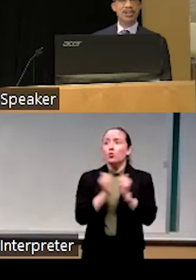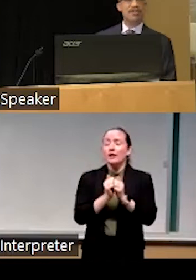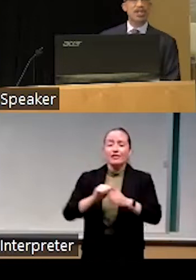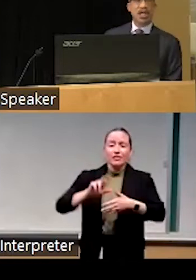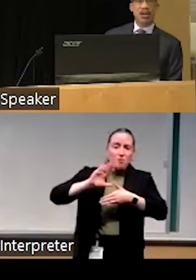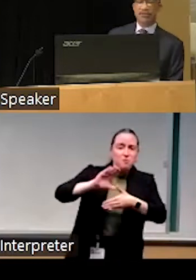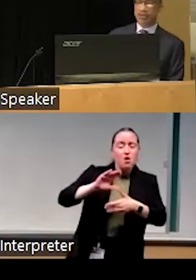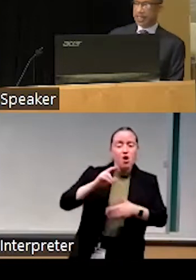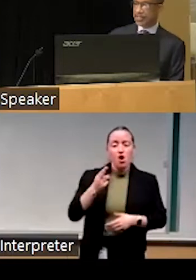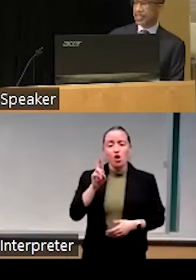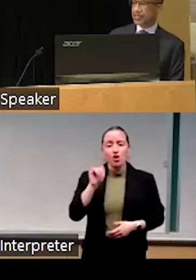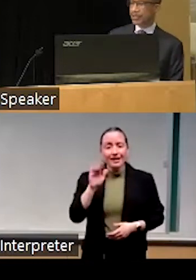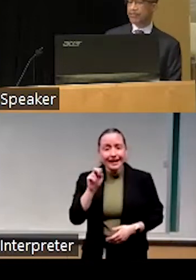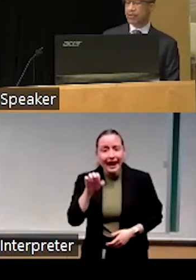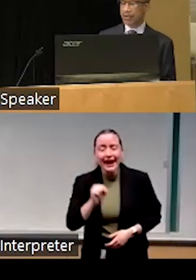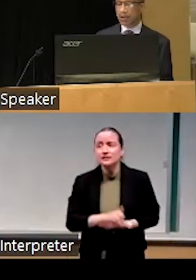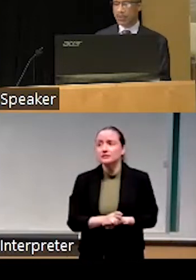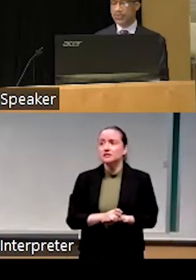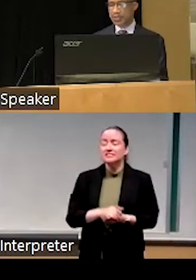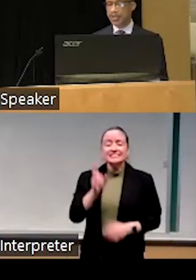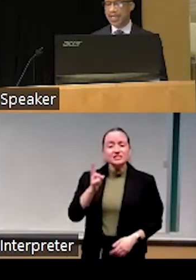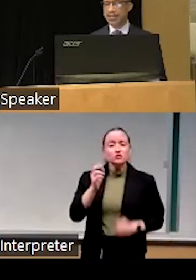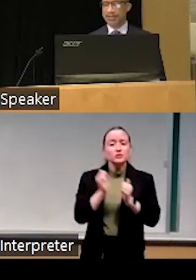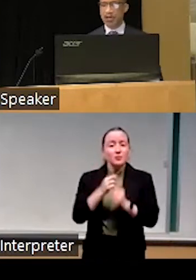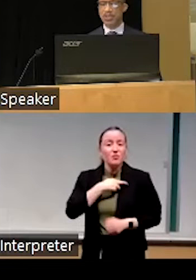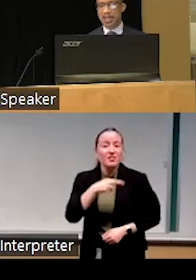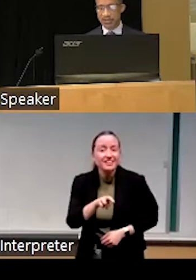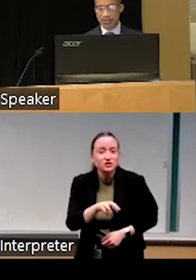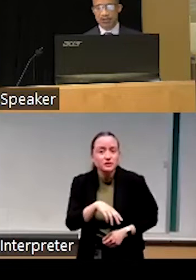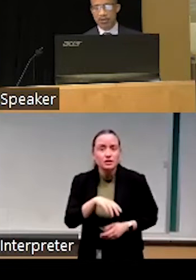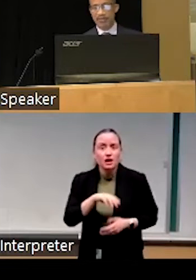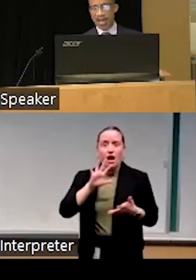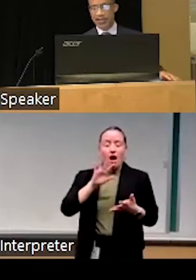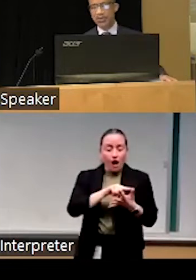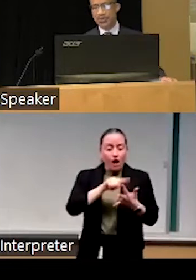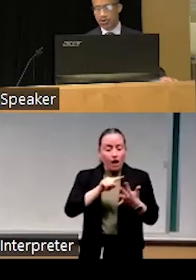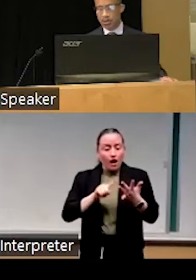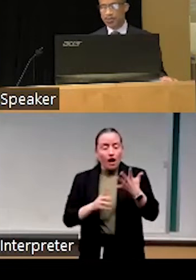of of religion and so forth all those sorts of ways have come together to form values Norms